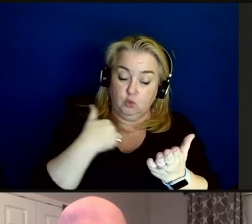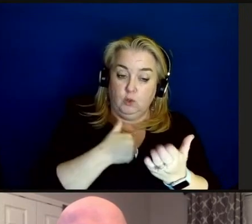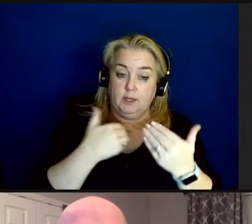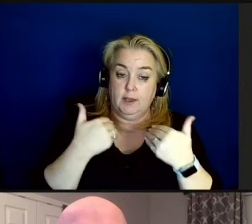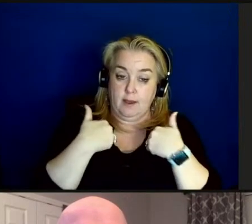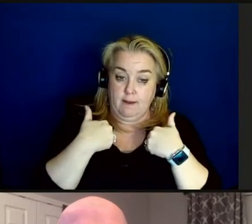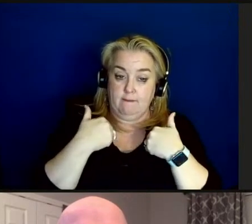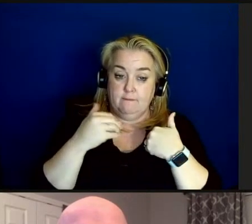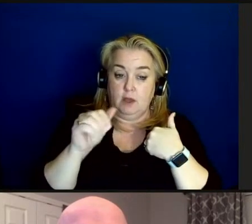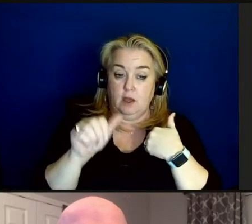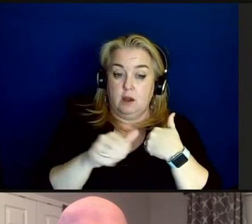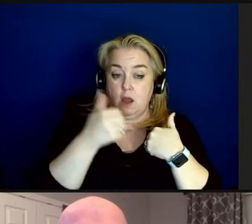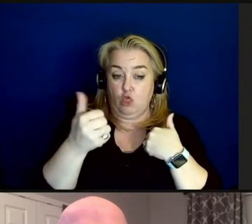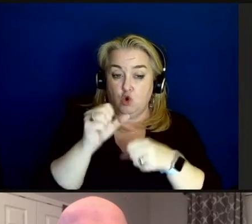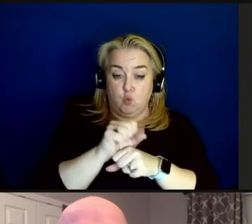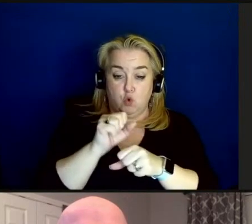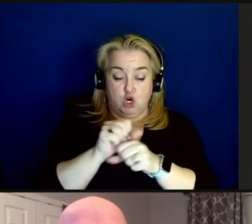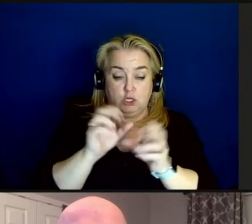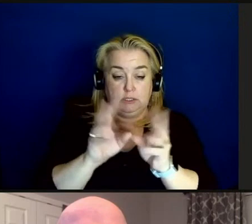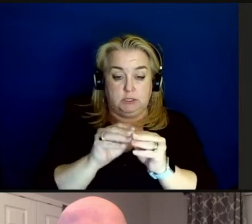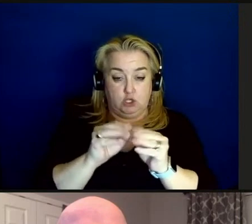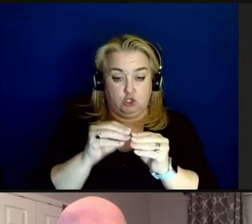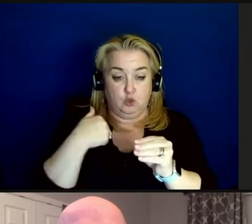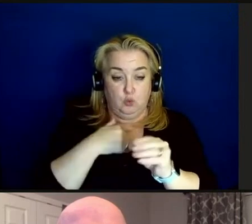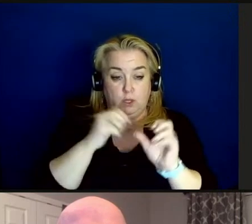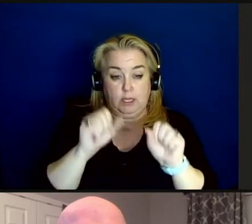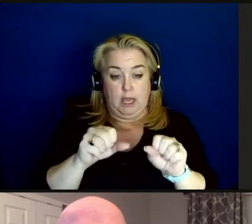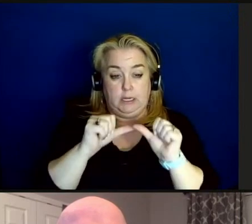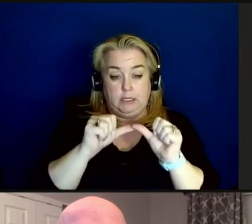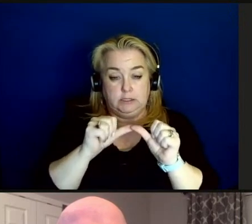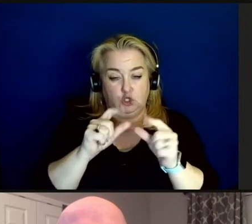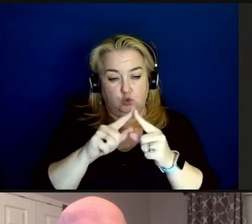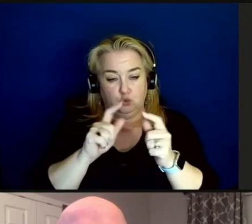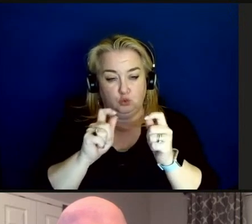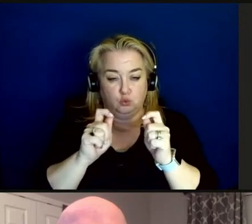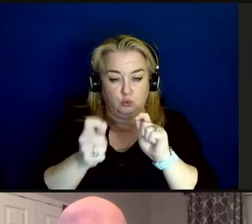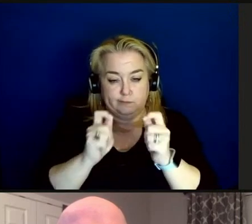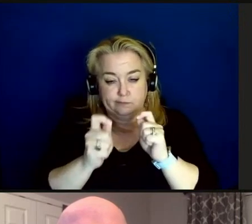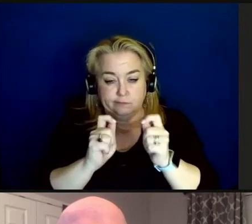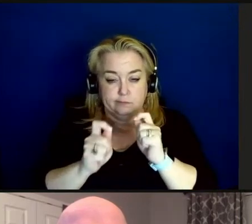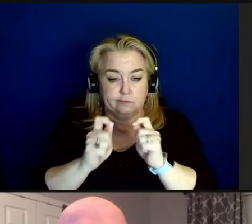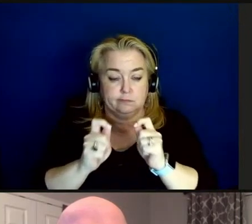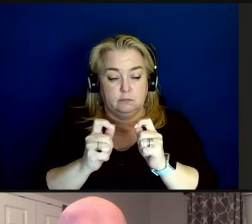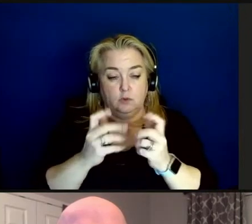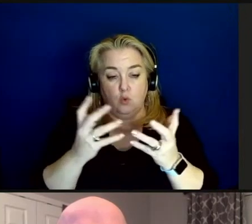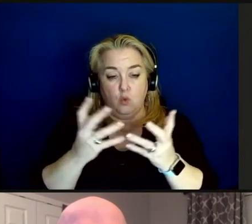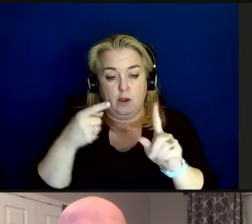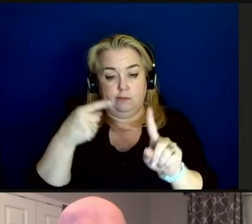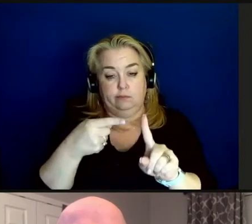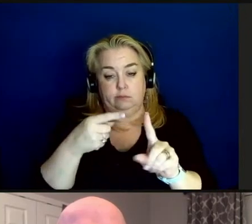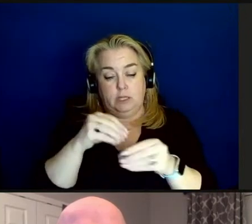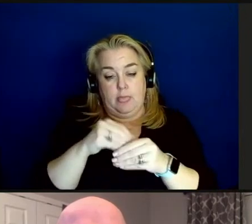CONVERSATION. I THINK WHAT I'M SUGGESTING IS